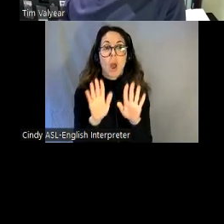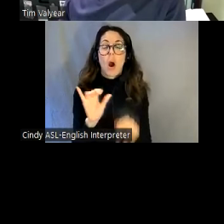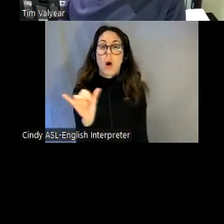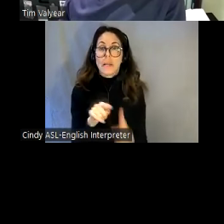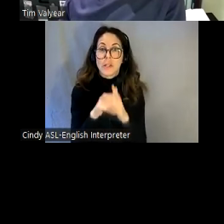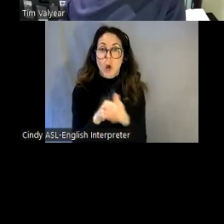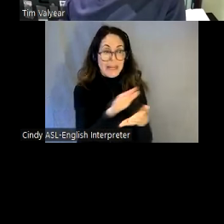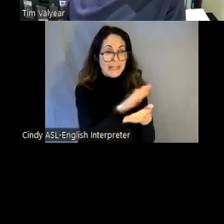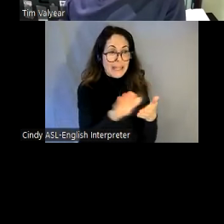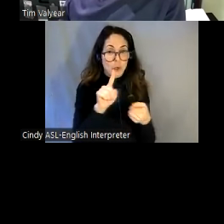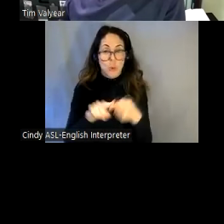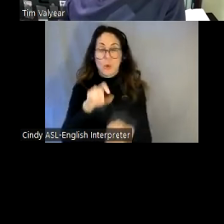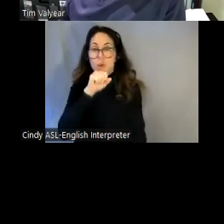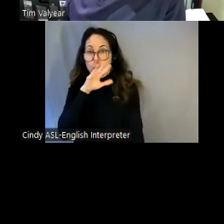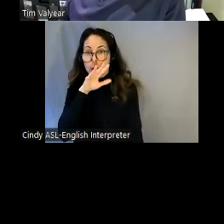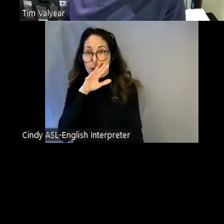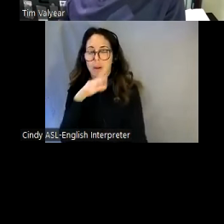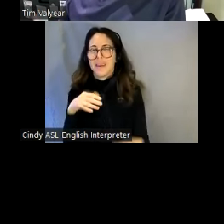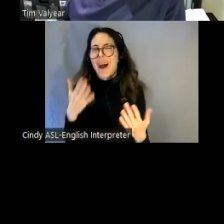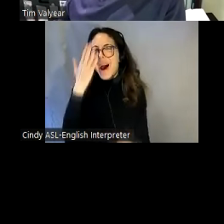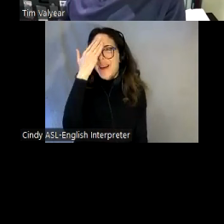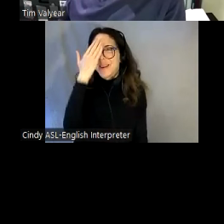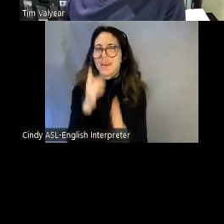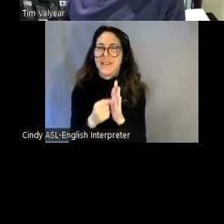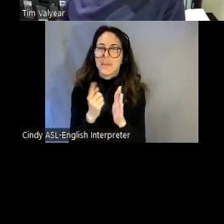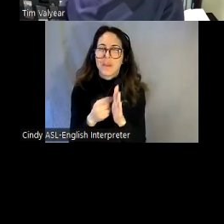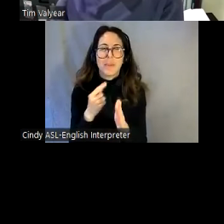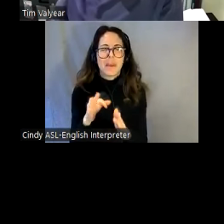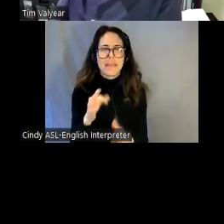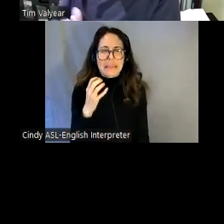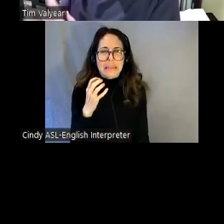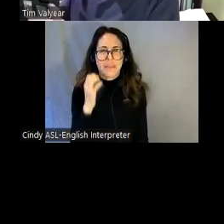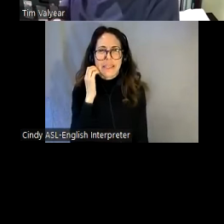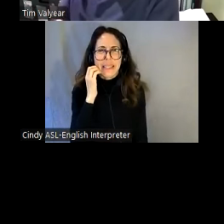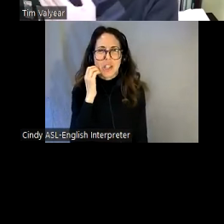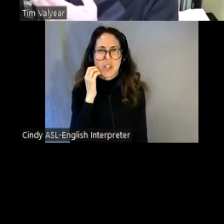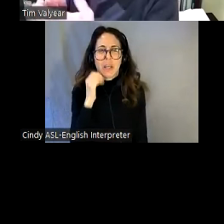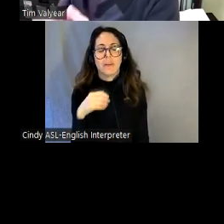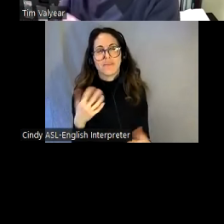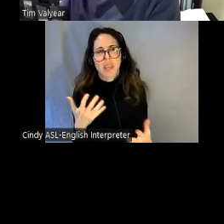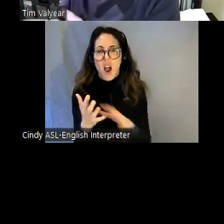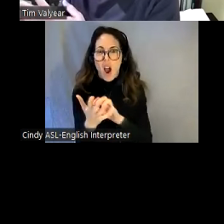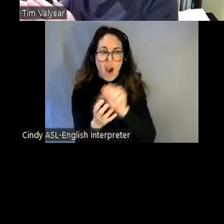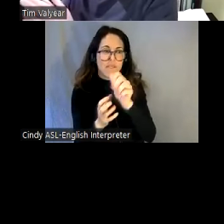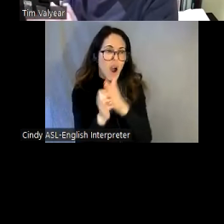, bowl routines, suctioning, helping CPAP, BIPAP, aerosol generatings procedures. Work from clean to dirty. Don't